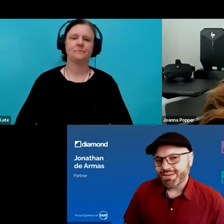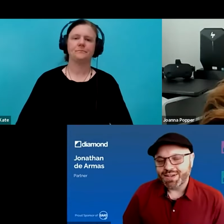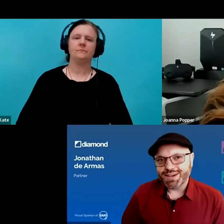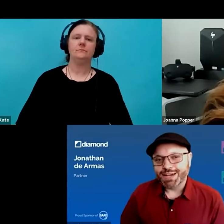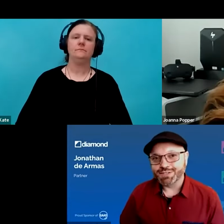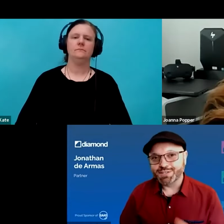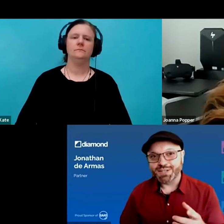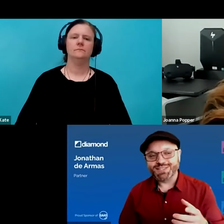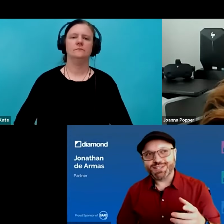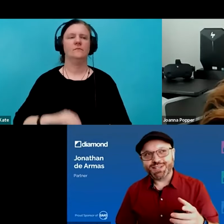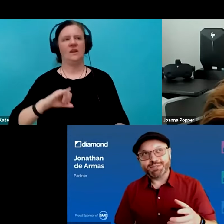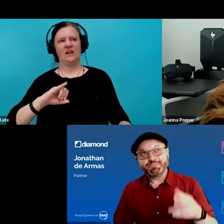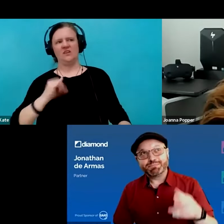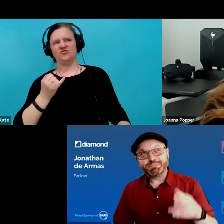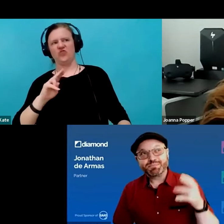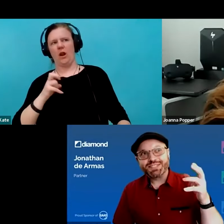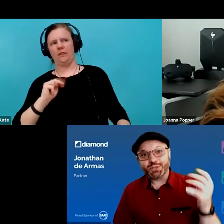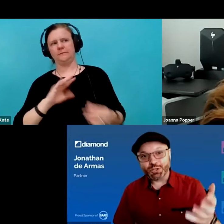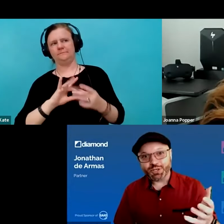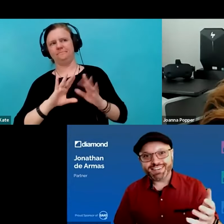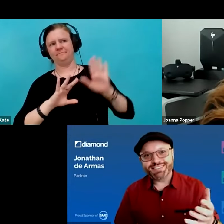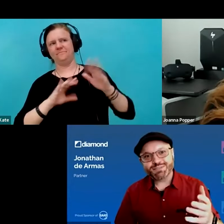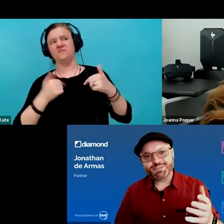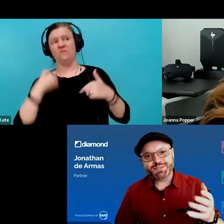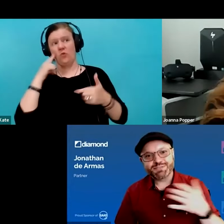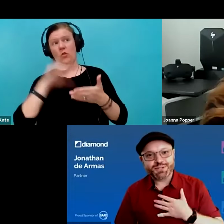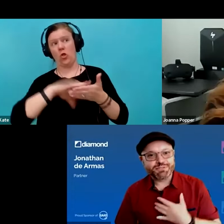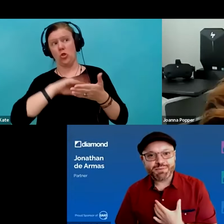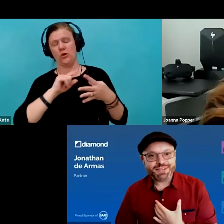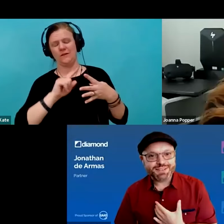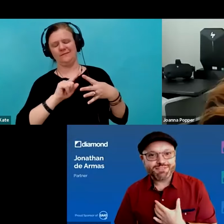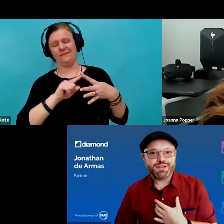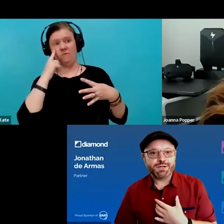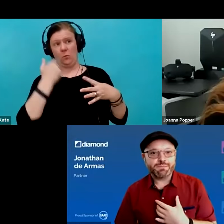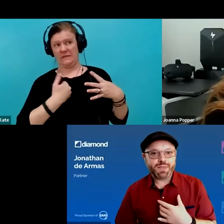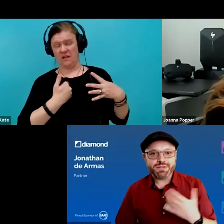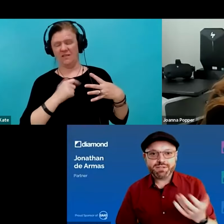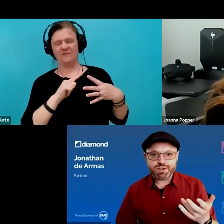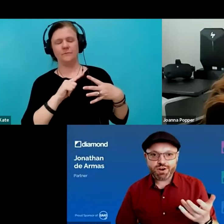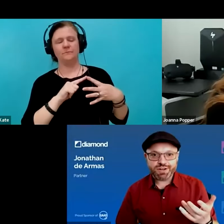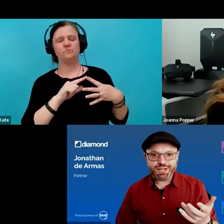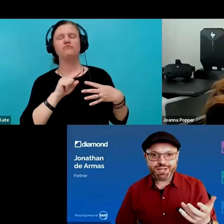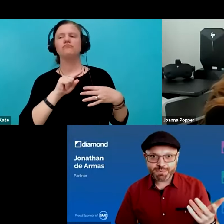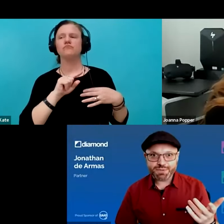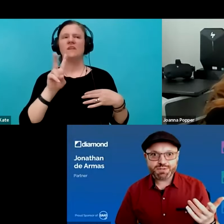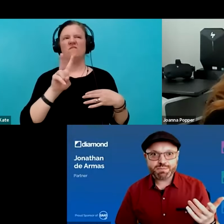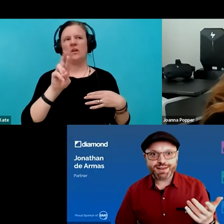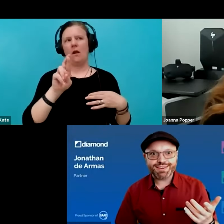Jonathan de Armas: I have to speak to the to the learning specifically for myself. I went to VR LA a couple years back.